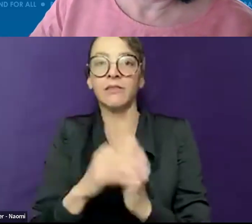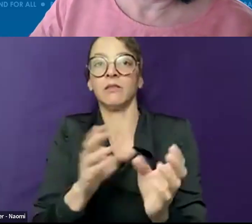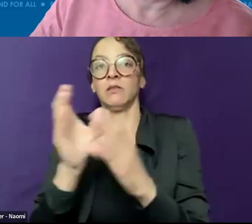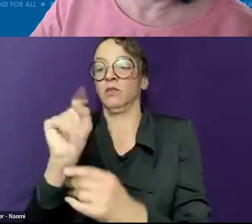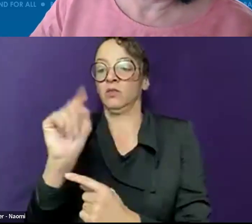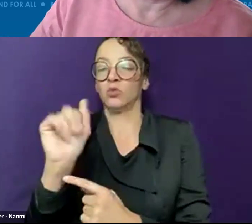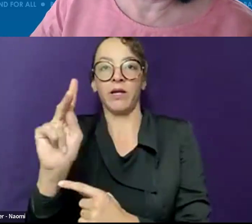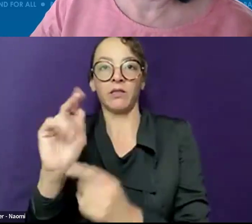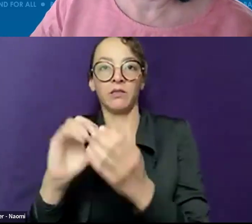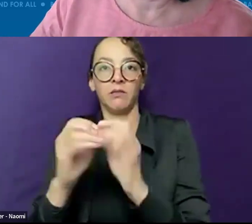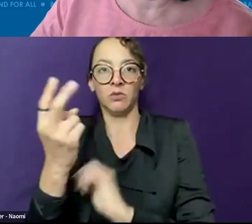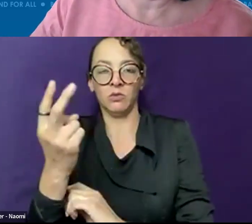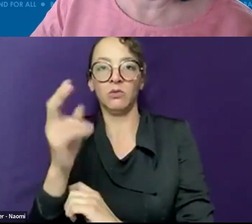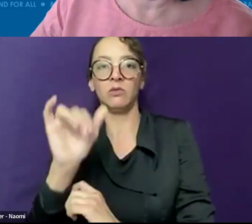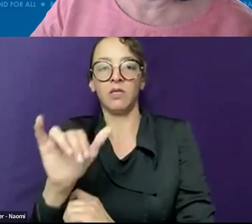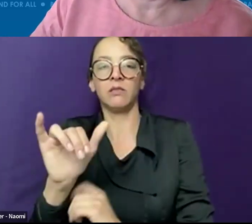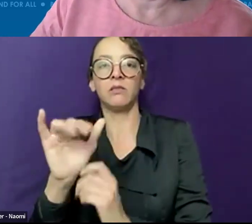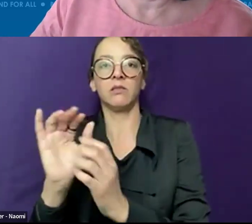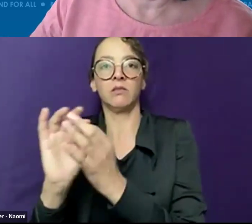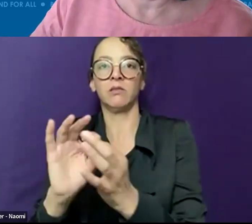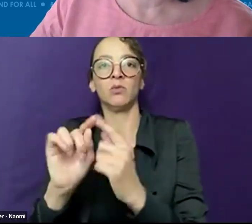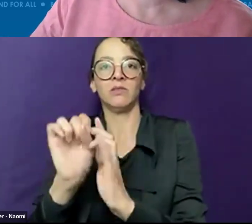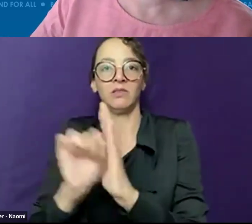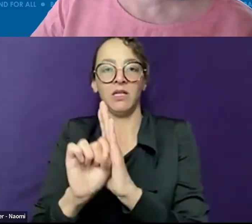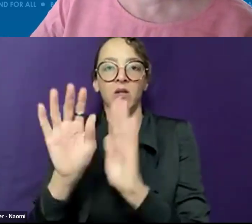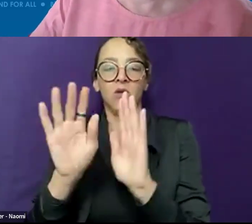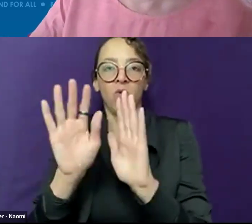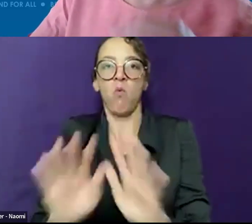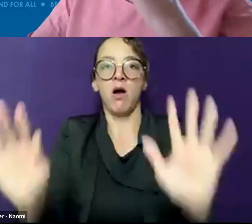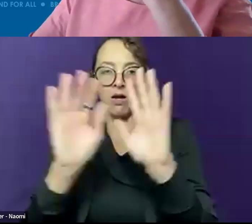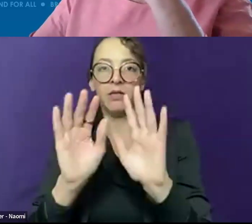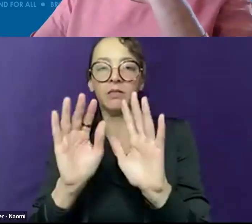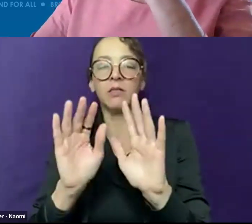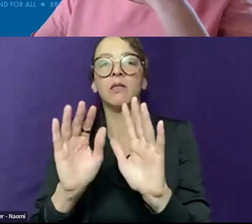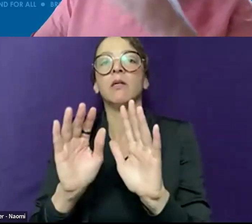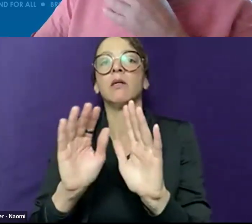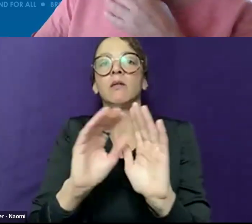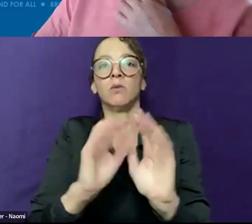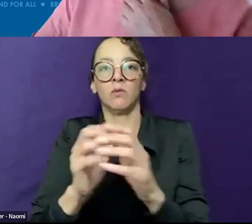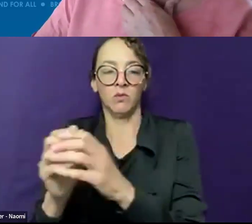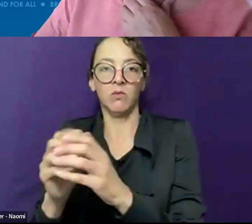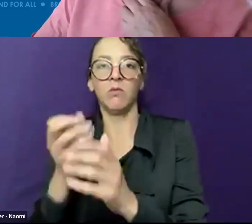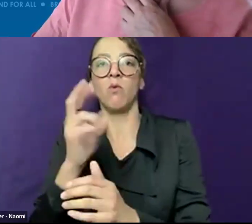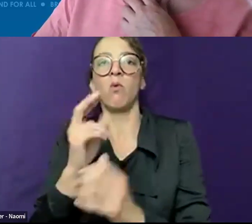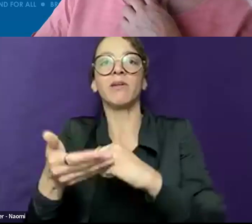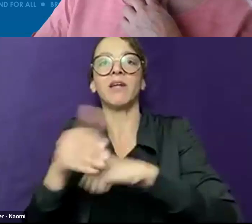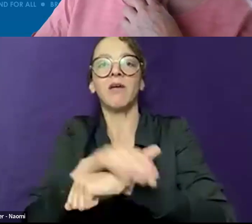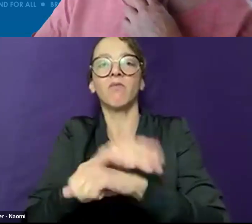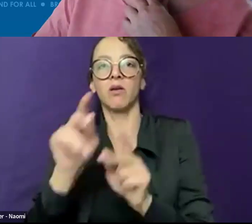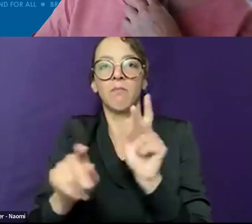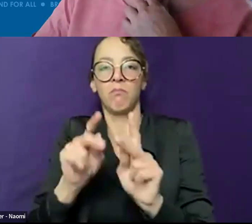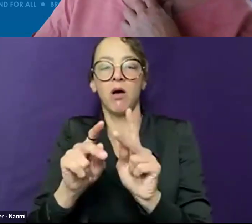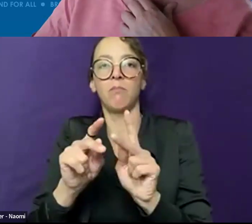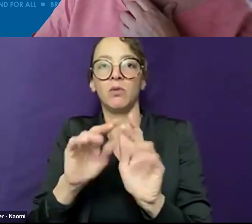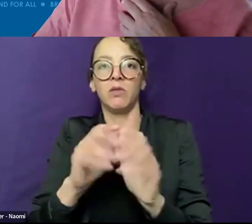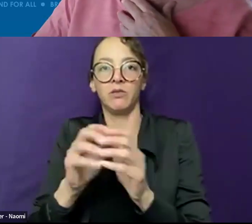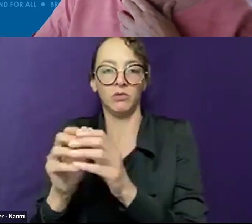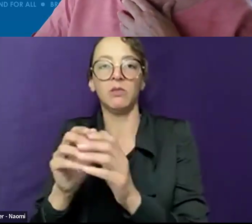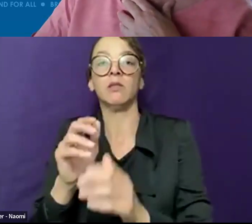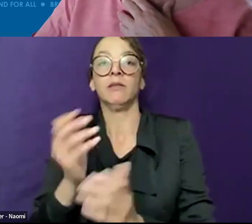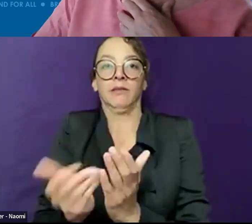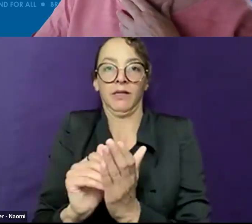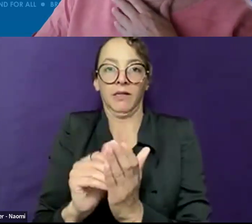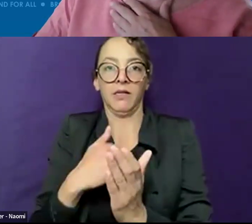innovation around the outcome areas or covered populations. And so again I could envision a